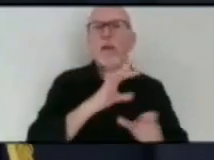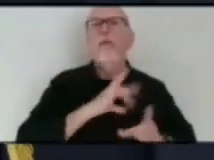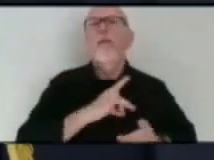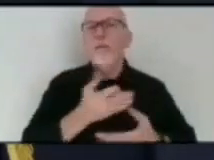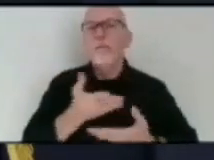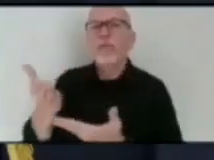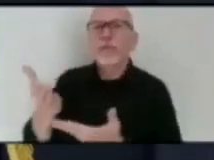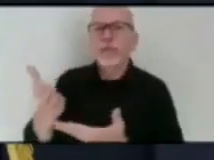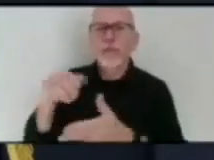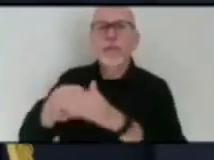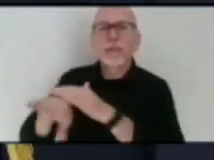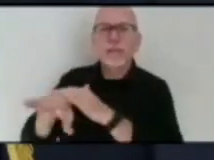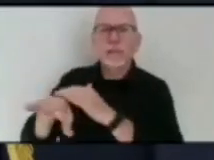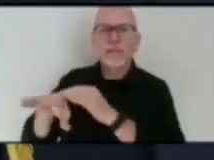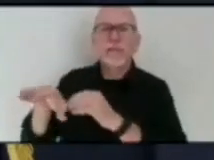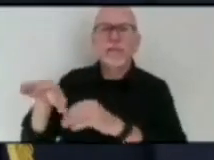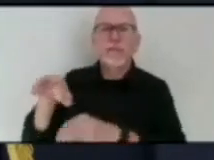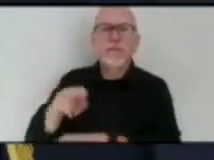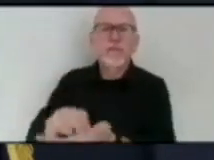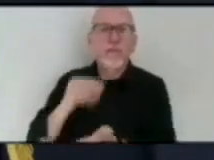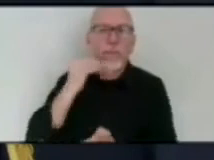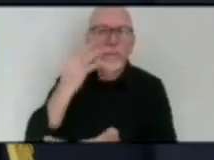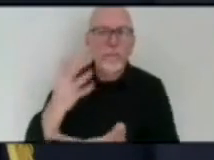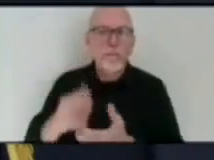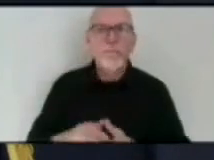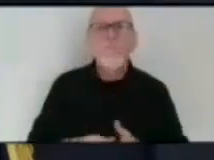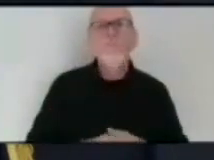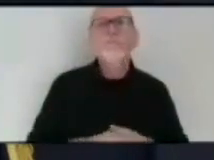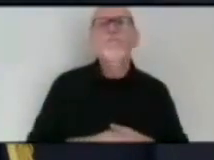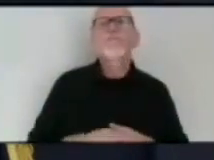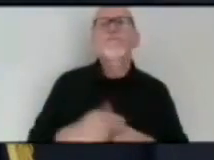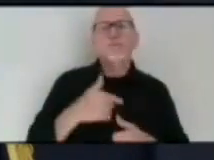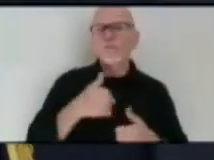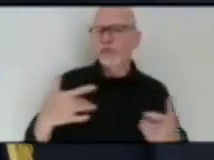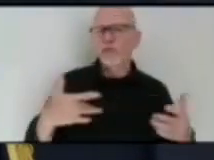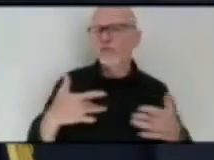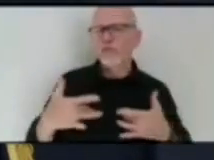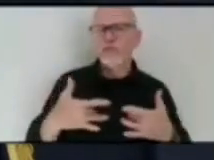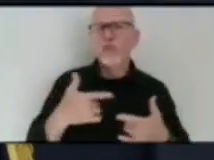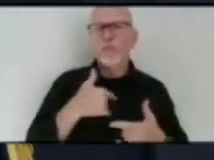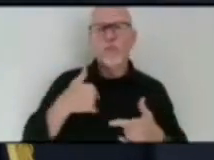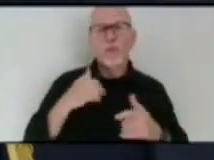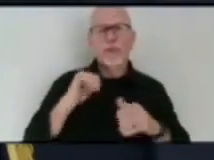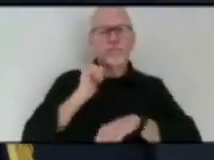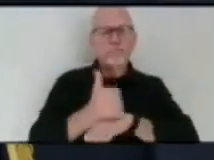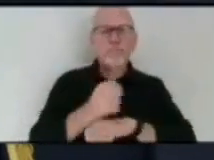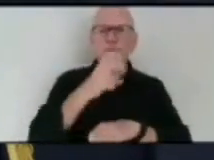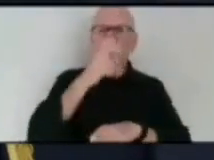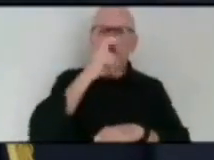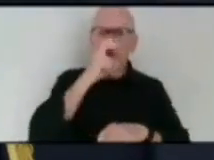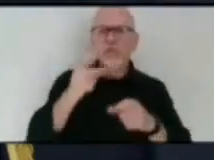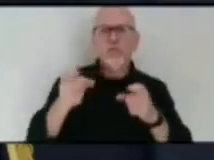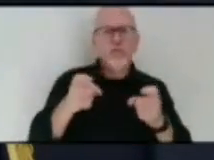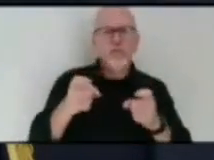the facility. We, too, are very concerned about that. And we have put some very strict control measures in place to try to prohibit that from